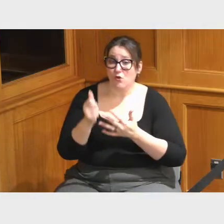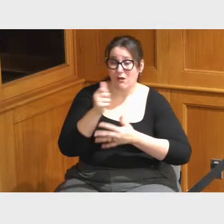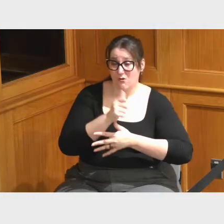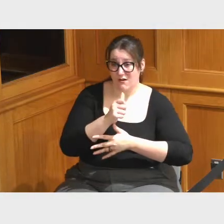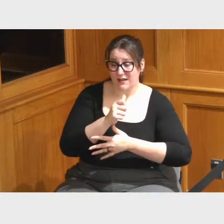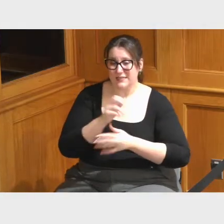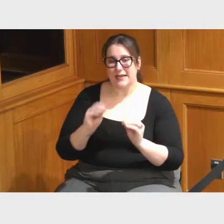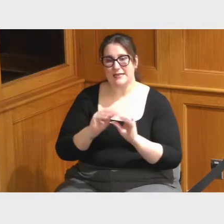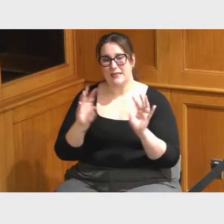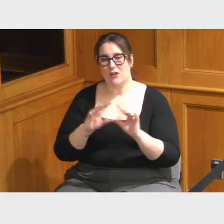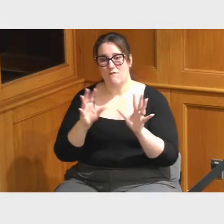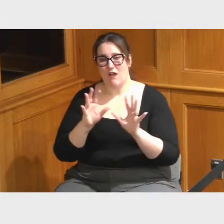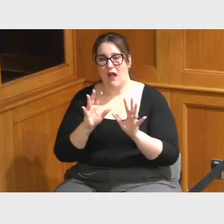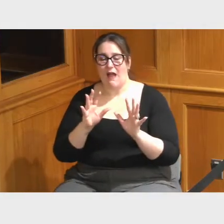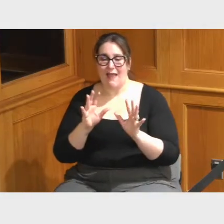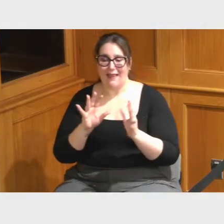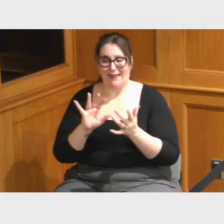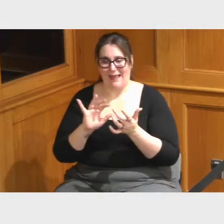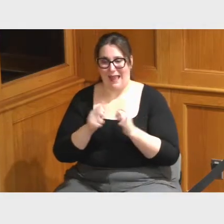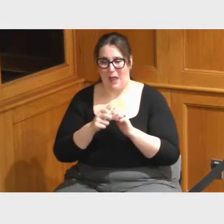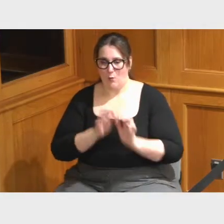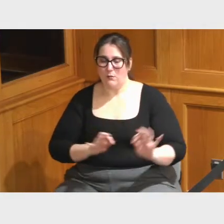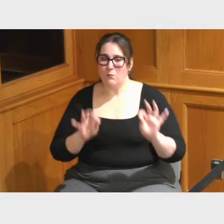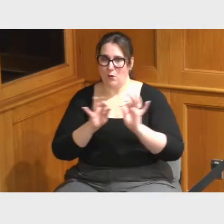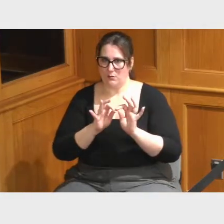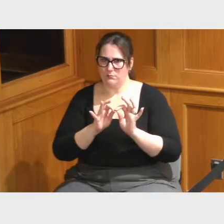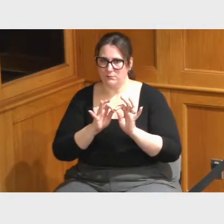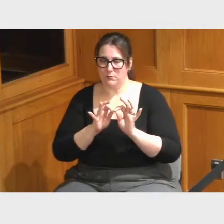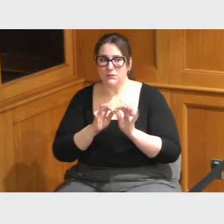presence of the banks. There is a desire and this is really extracted from our work with